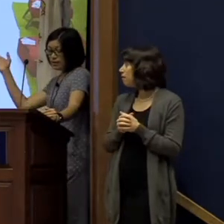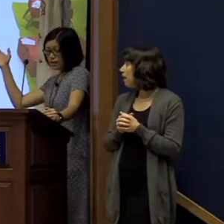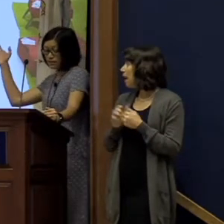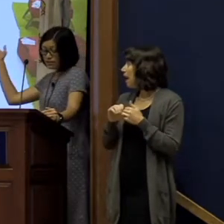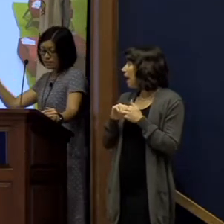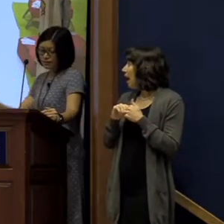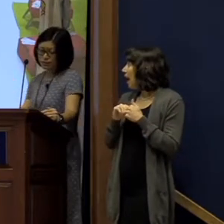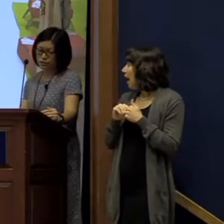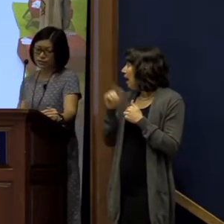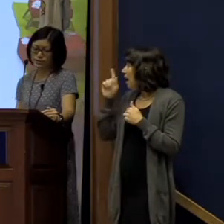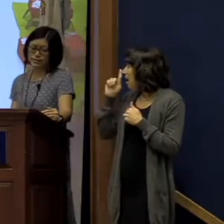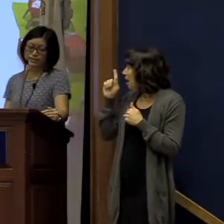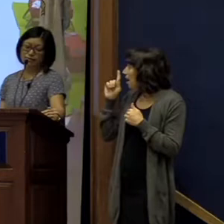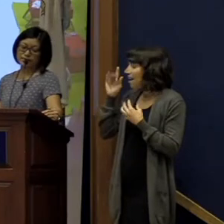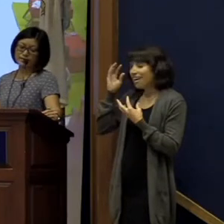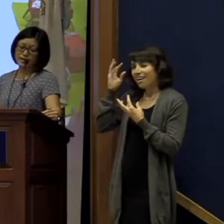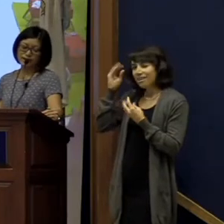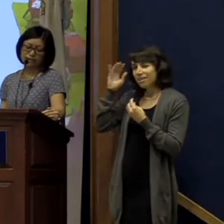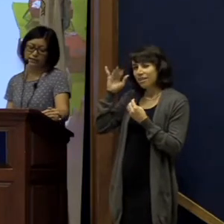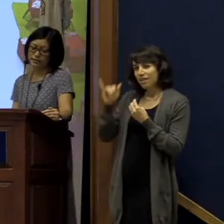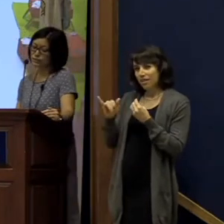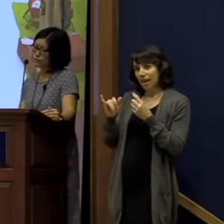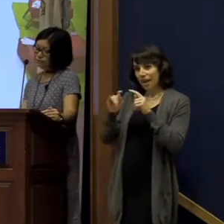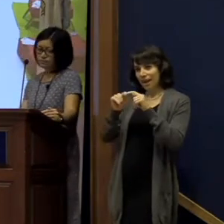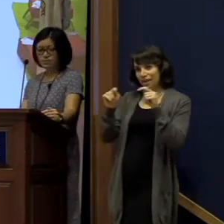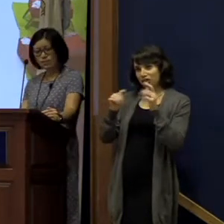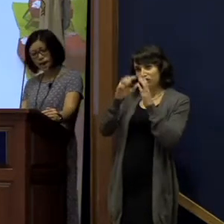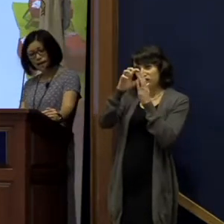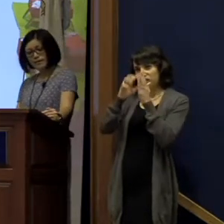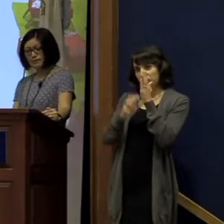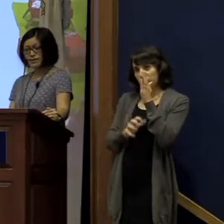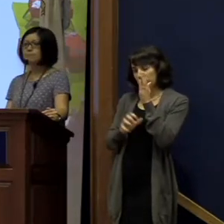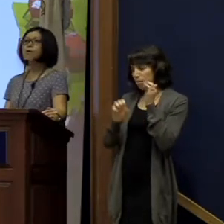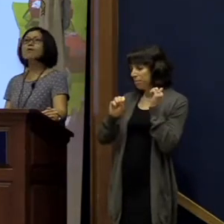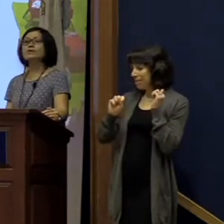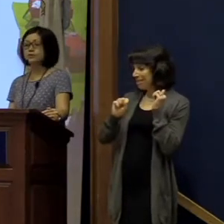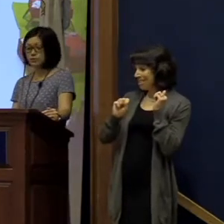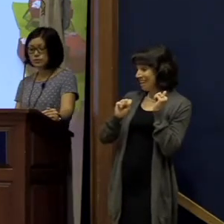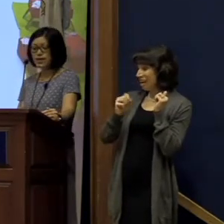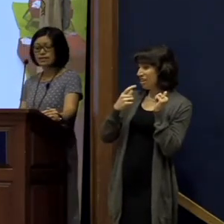Consider this transcript Sarah says I hate science at school. Why? It's boring. We don't do nothing